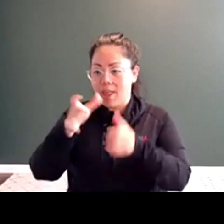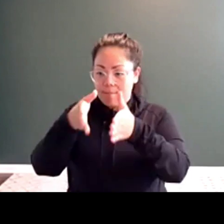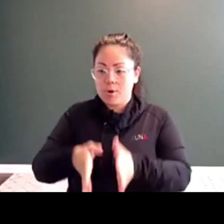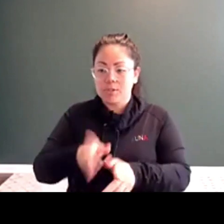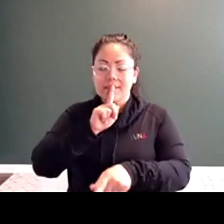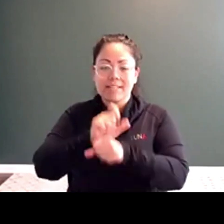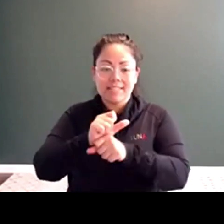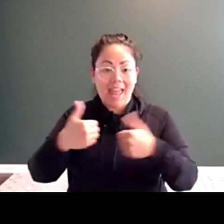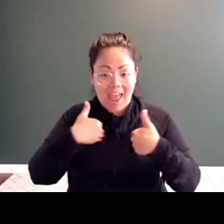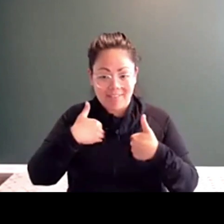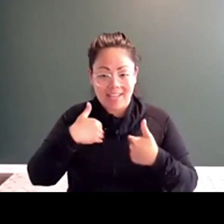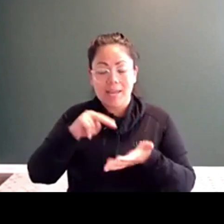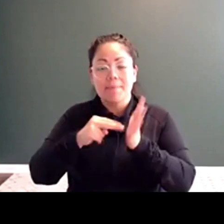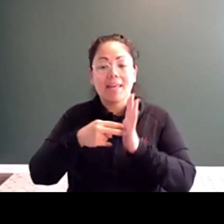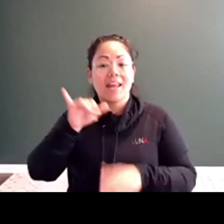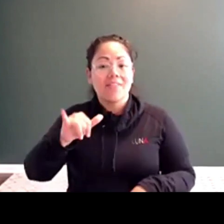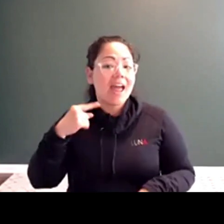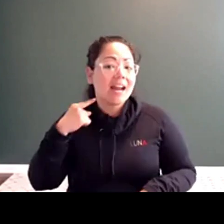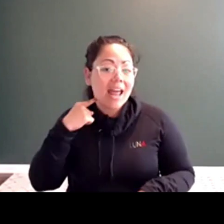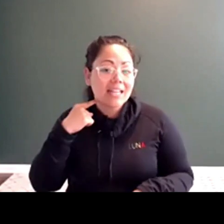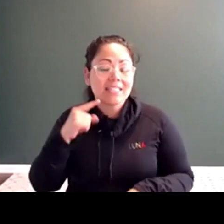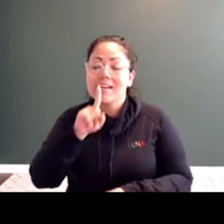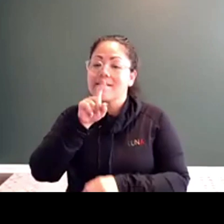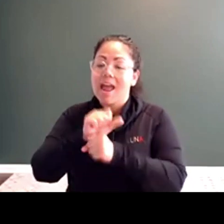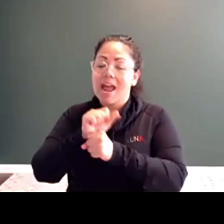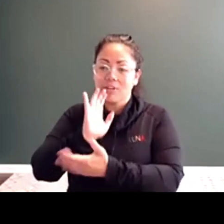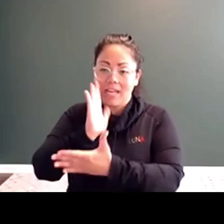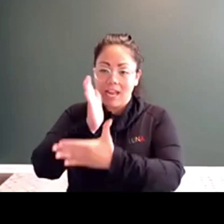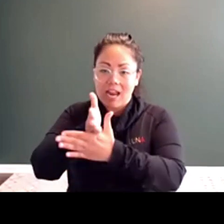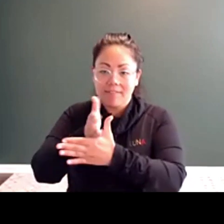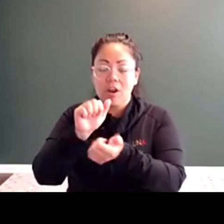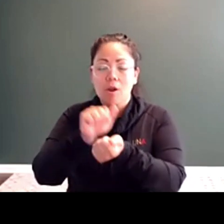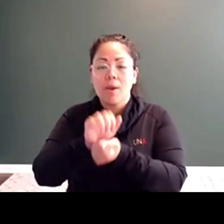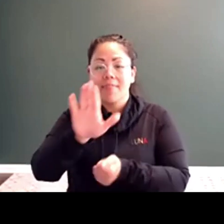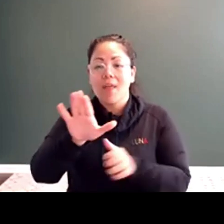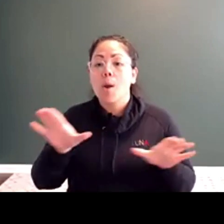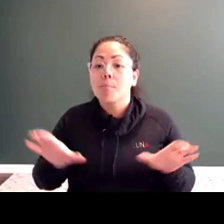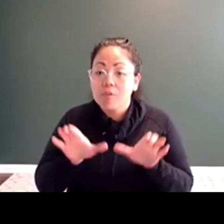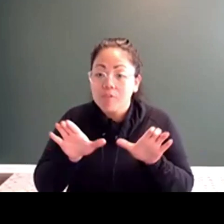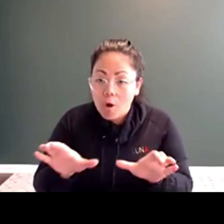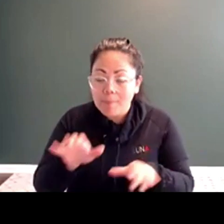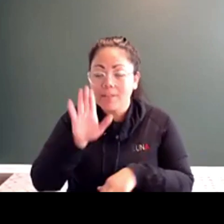This accent is actually interfering with this person's performance, their job duties.